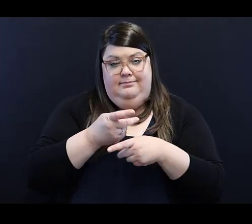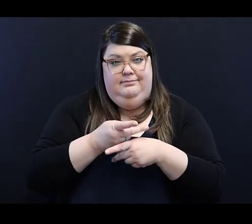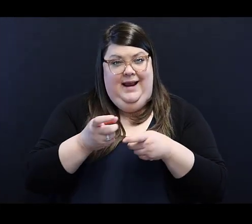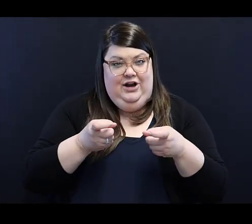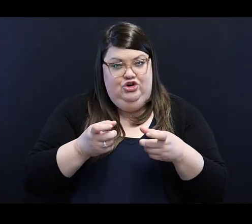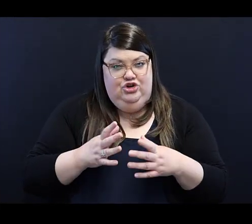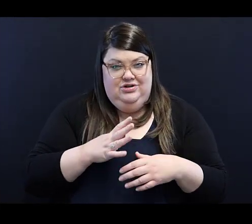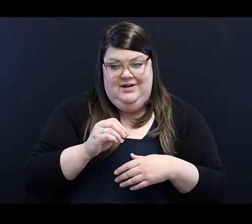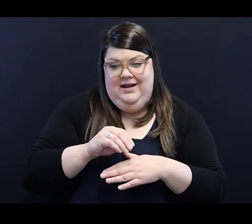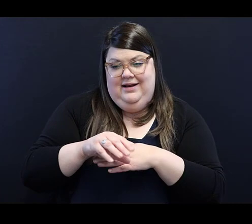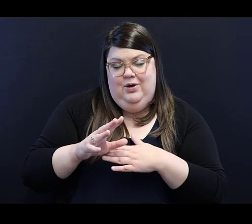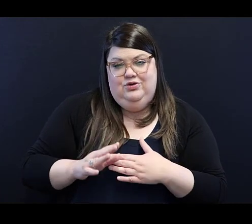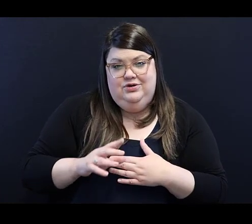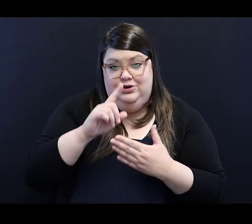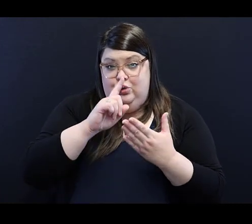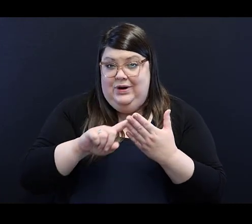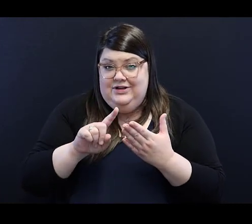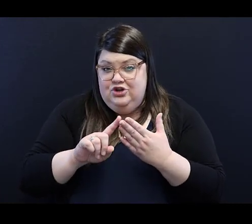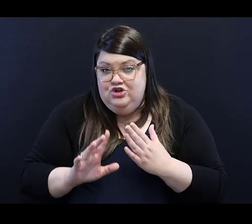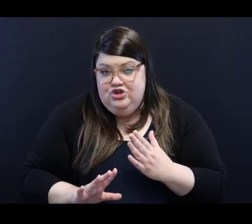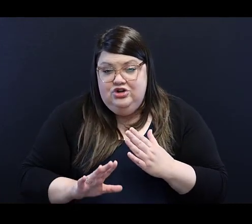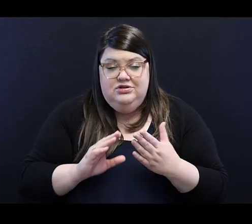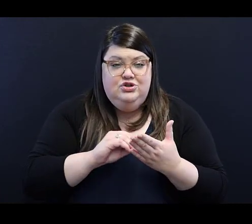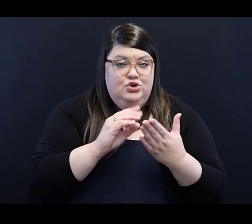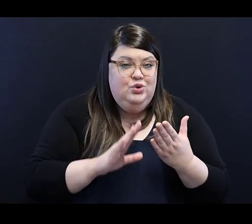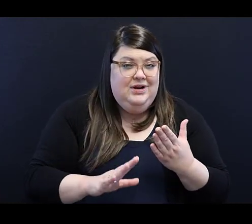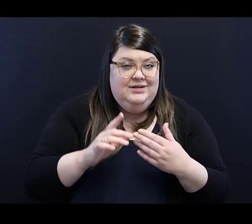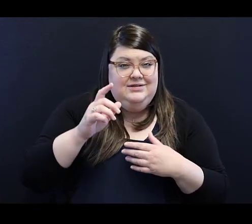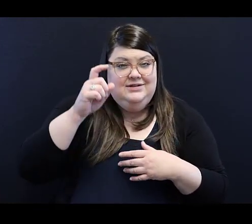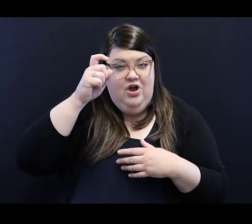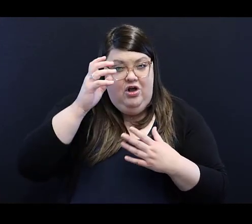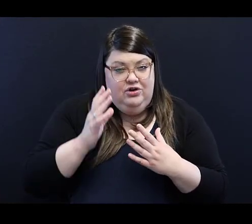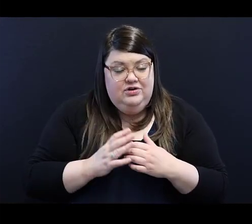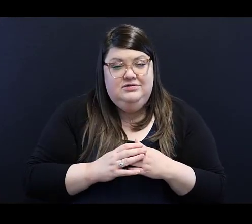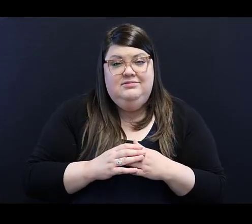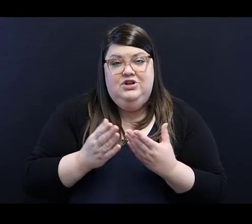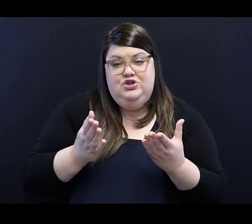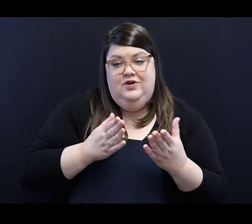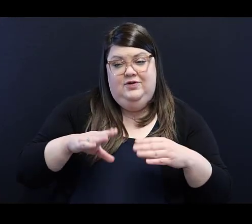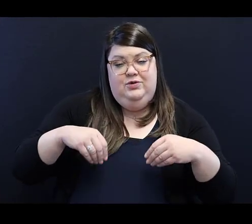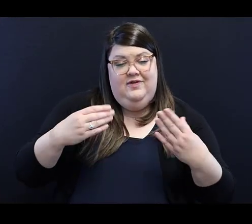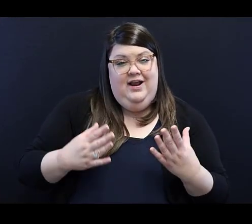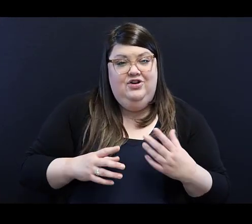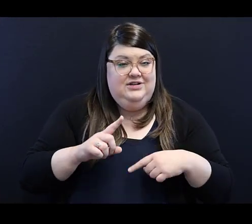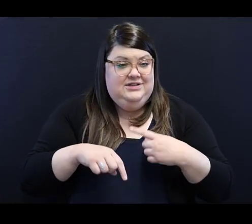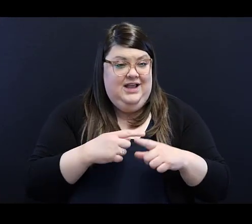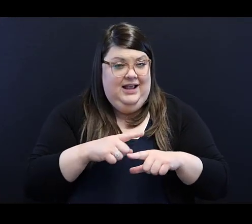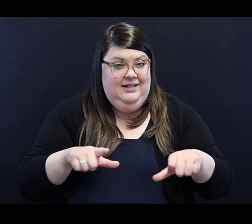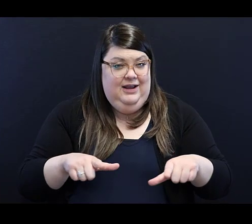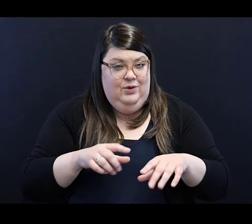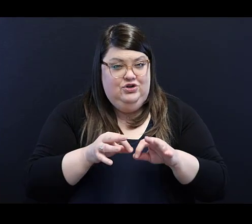researchers, students and scholars, service providers, sign language interpreters, educators,